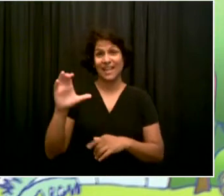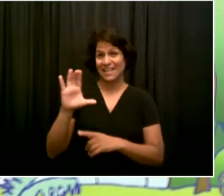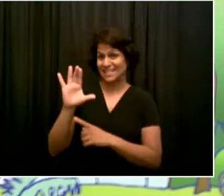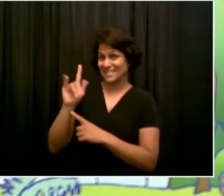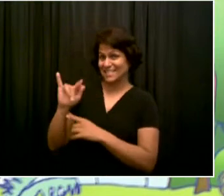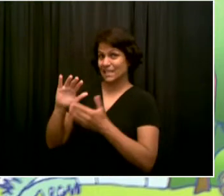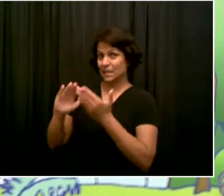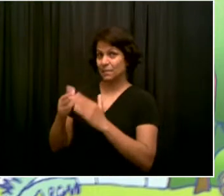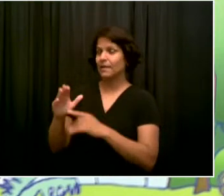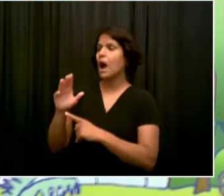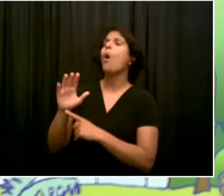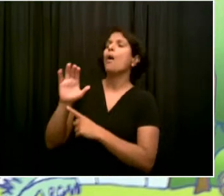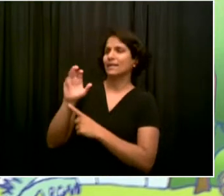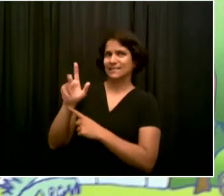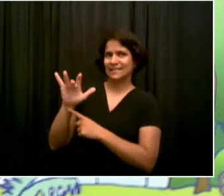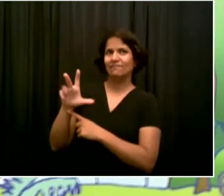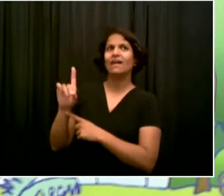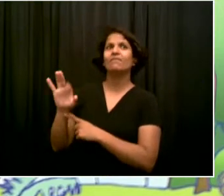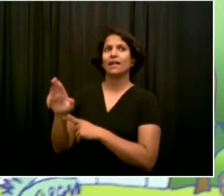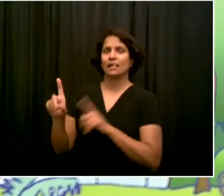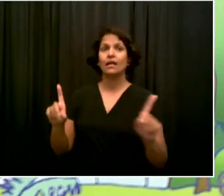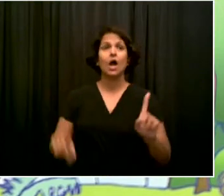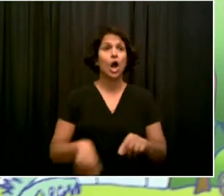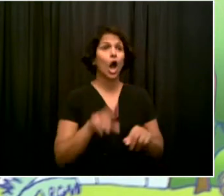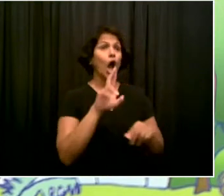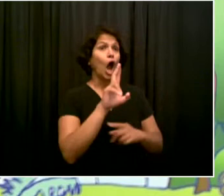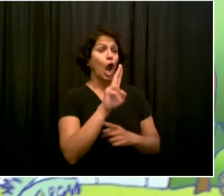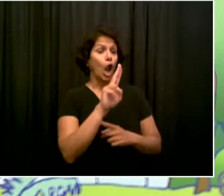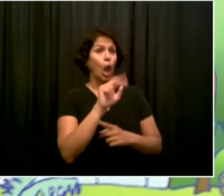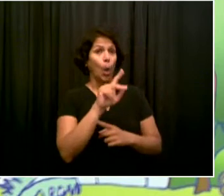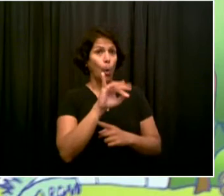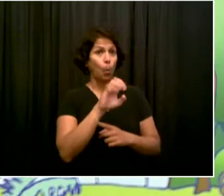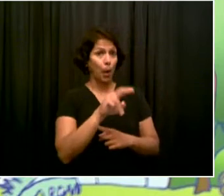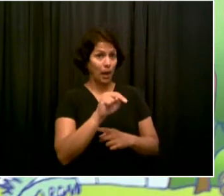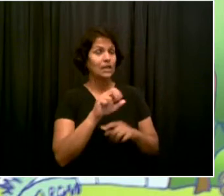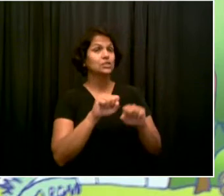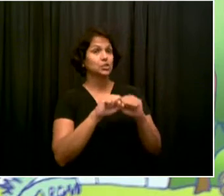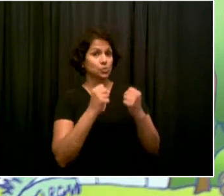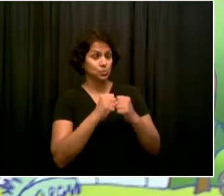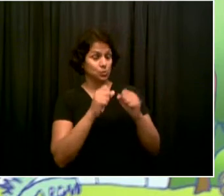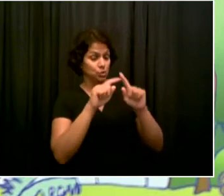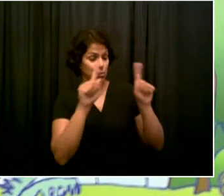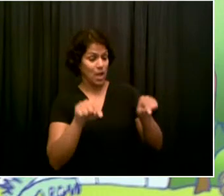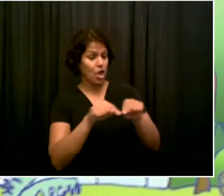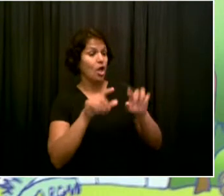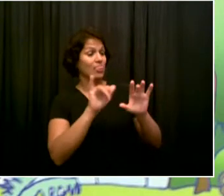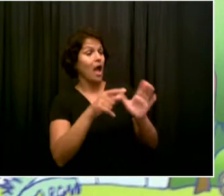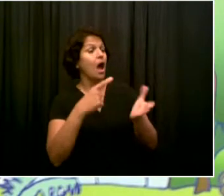INCLUDE CITI FIELD OR-YEAR- OLD MAKES BASICALLY TALKING ABOUT UNION SQUARE